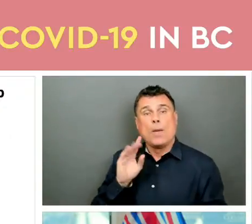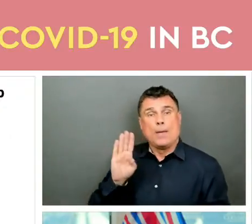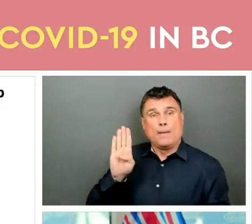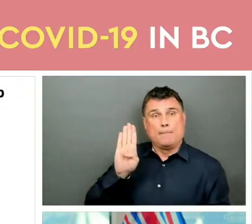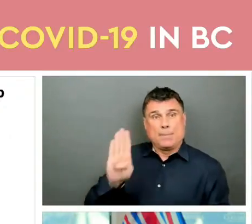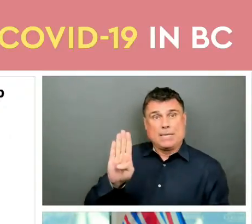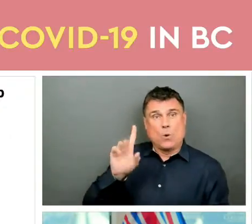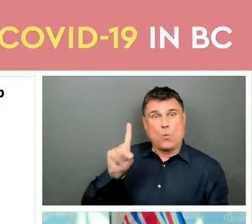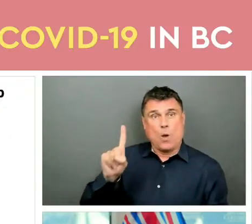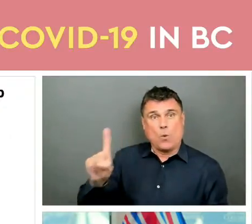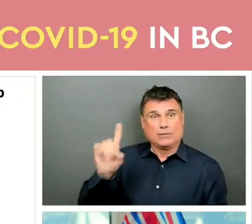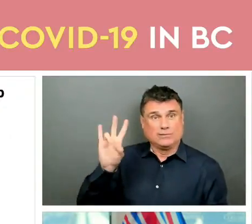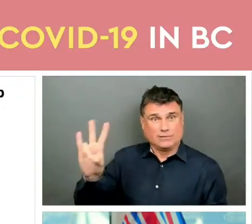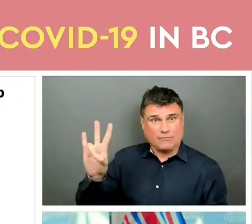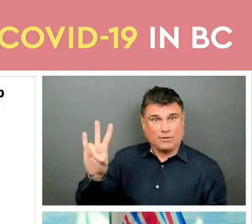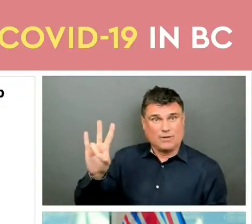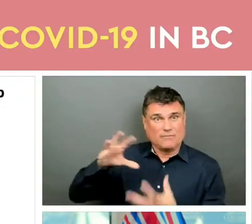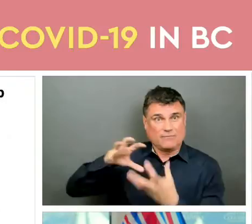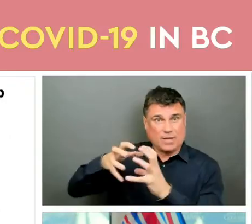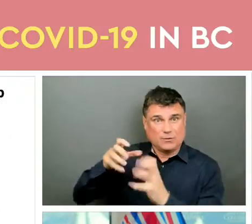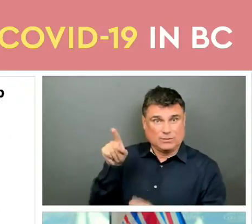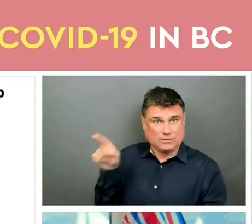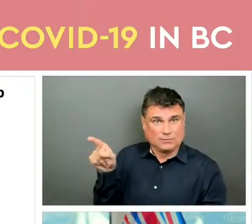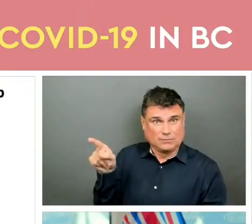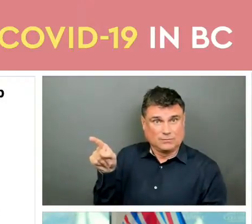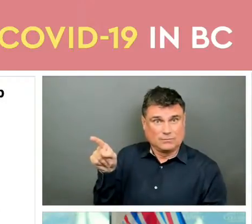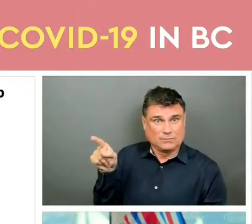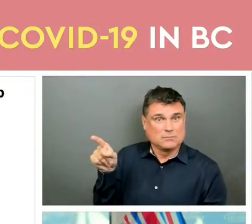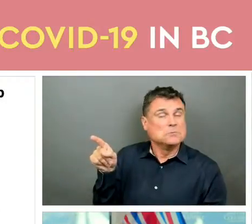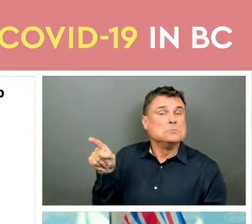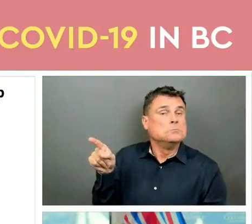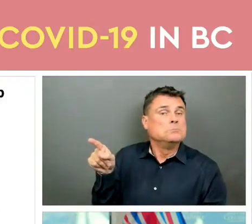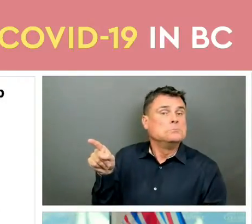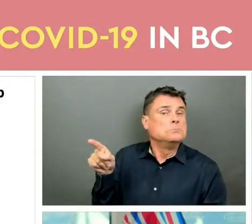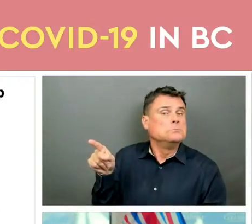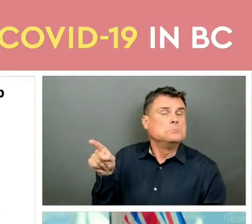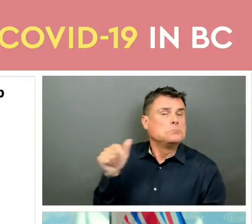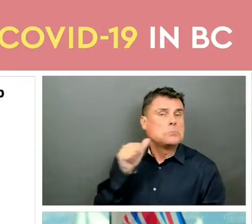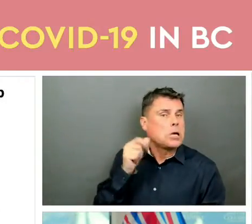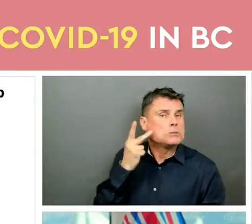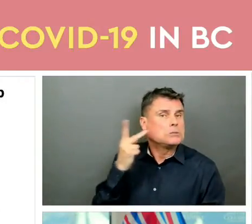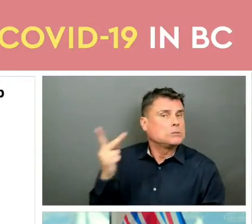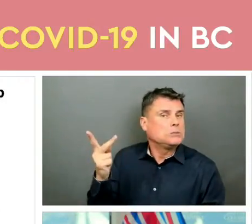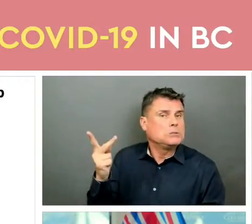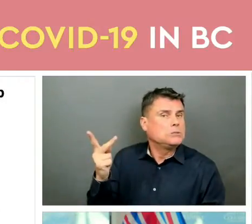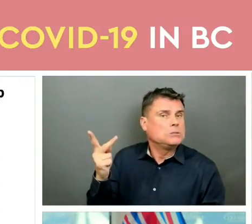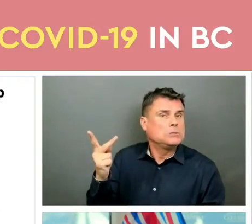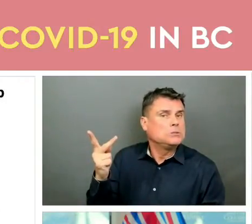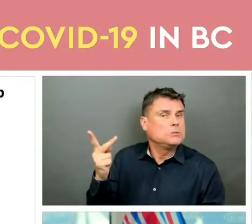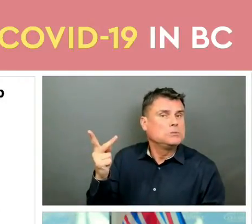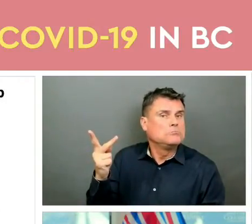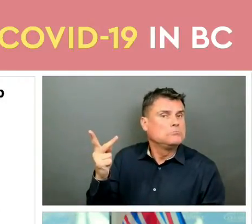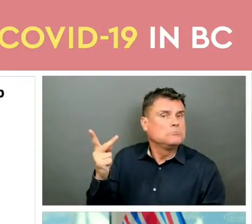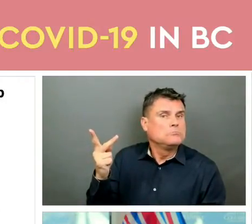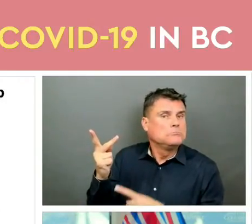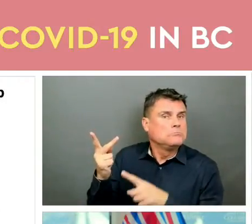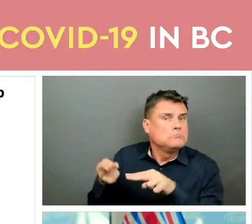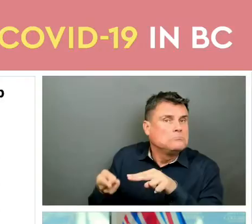for the B 117 is that we're not seeing an increase across most age groups.